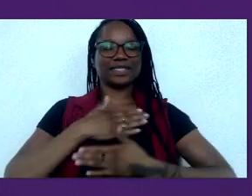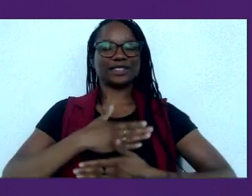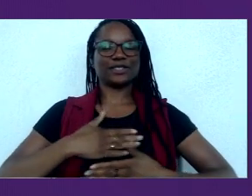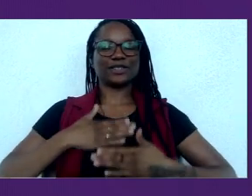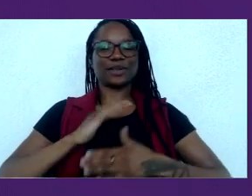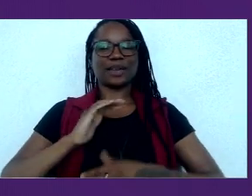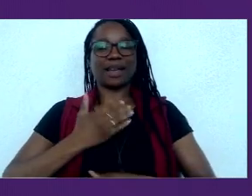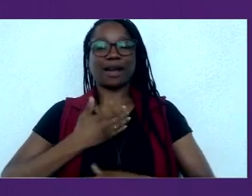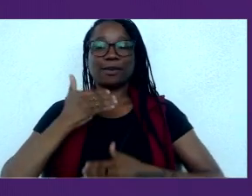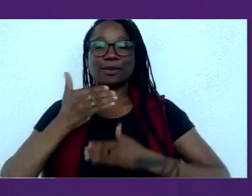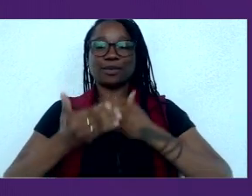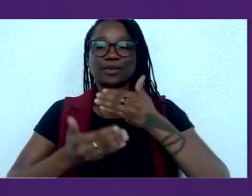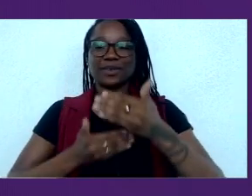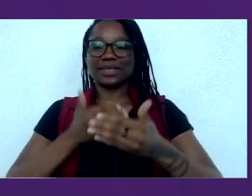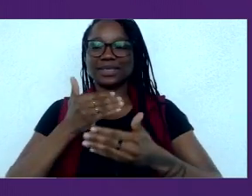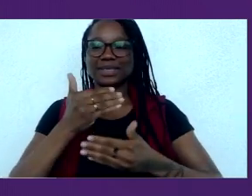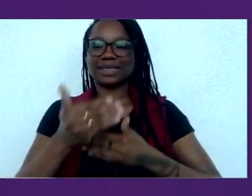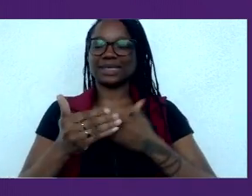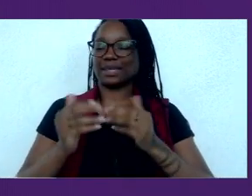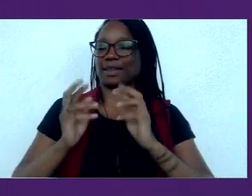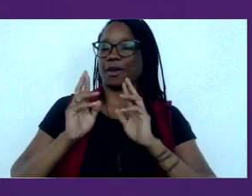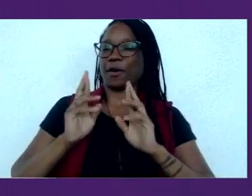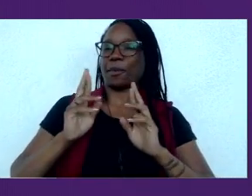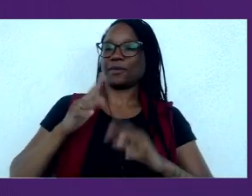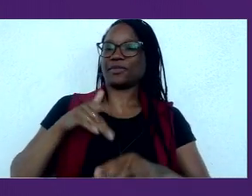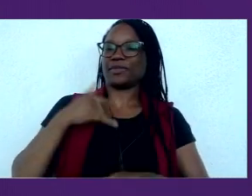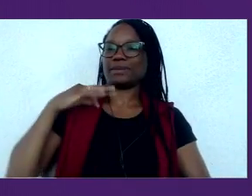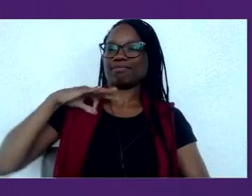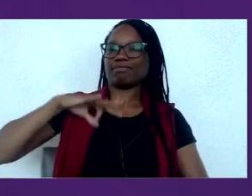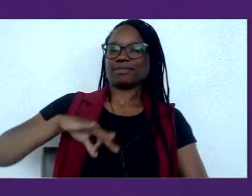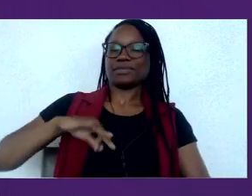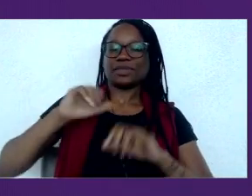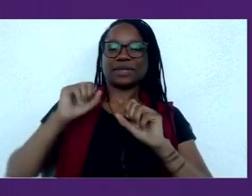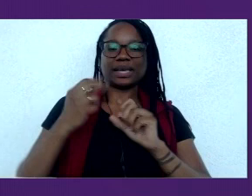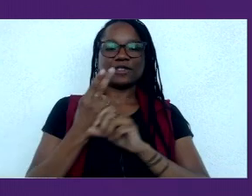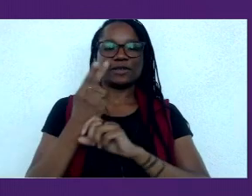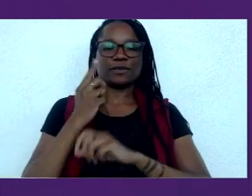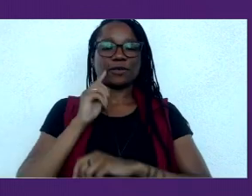you have found it useful and that you may use it in your learning communities or for